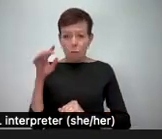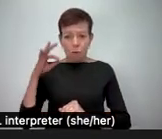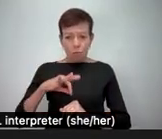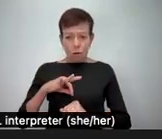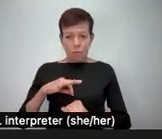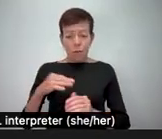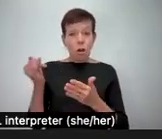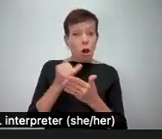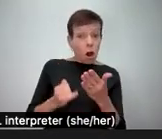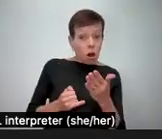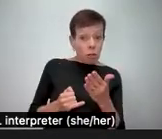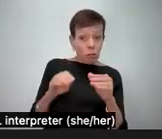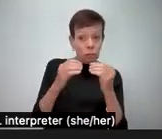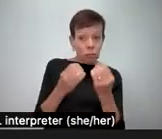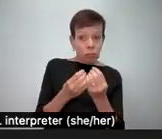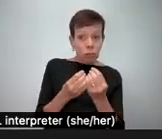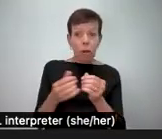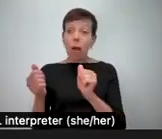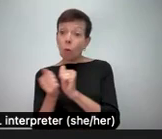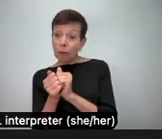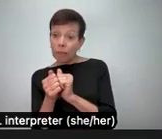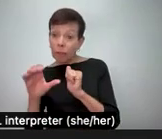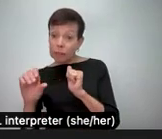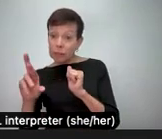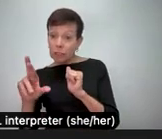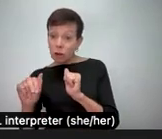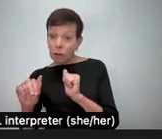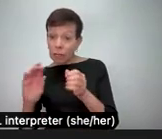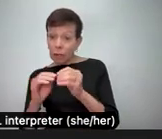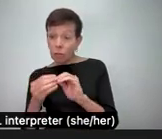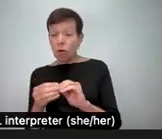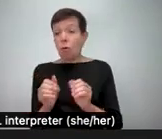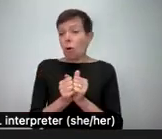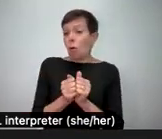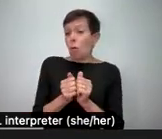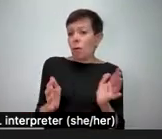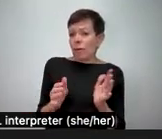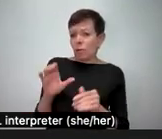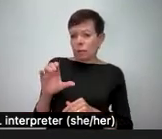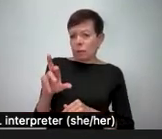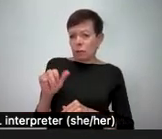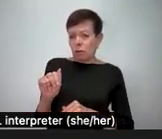Without a CRA Business Number. If you're not sure, just click Without a CRA Business Number, we can